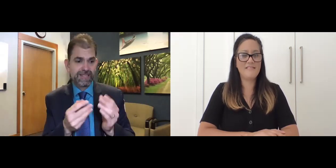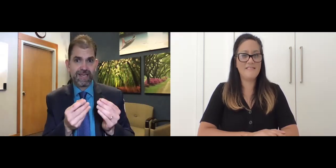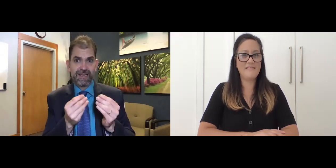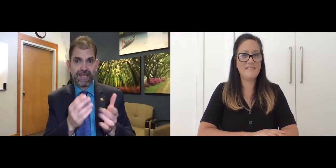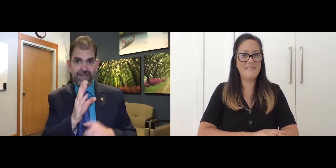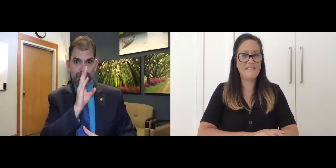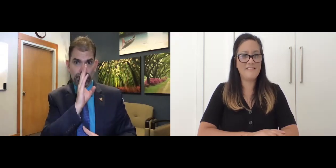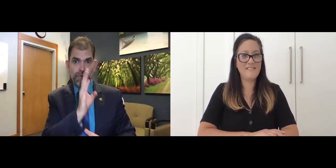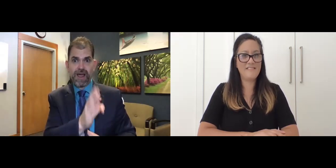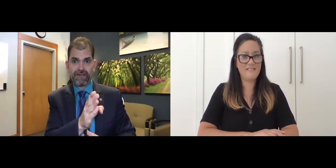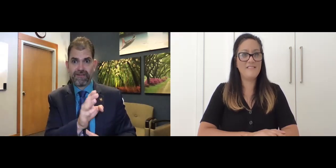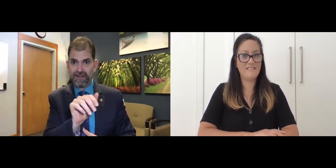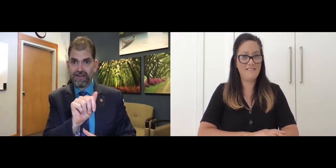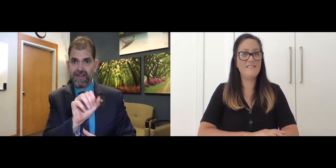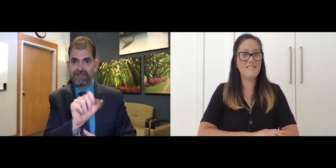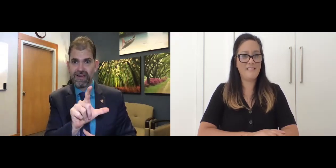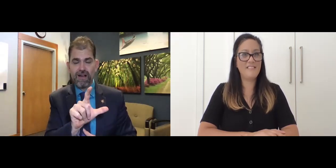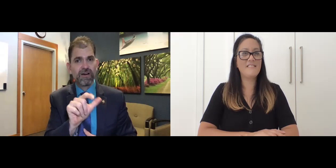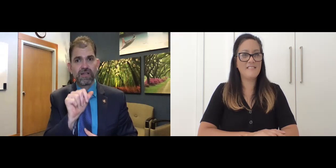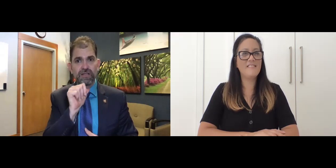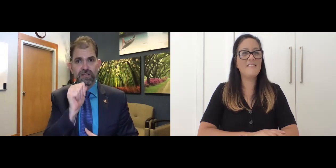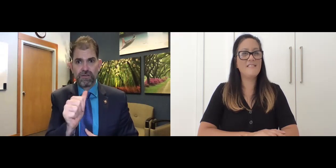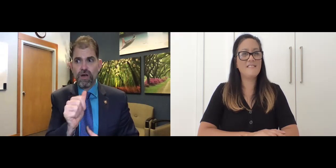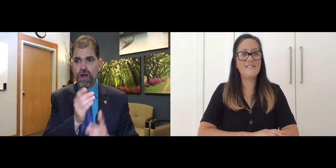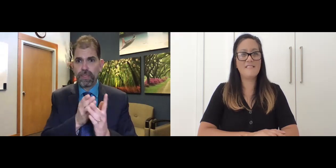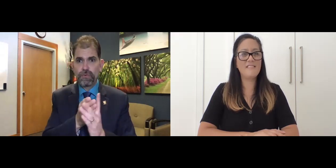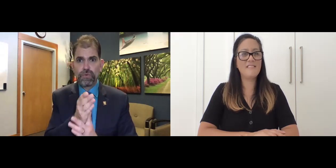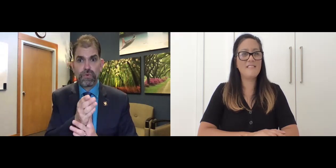in the native language of the person that you're evaluating